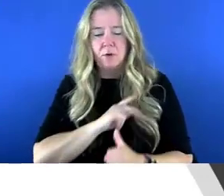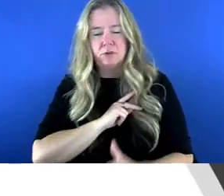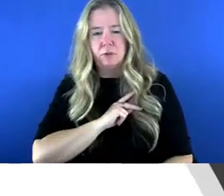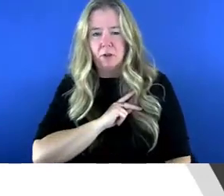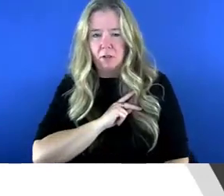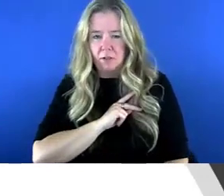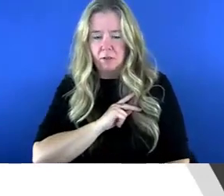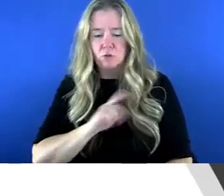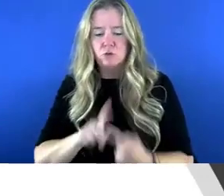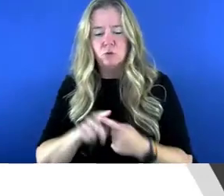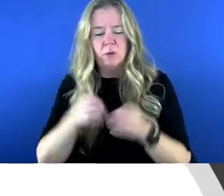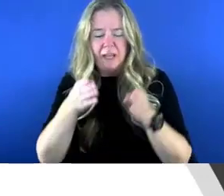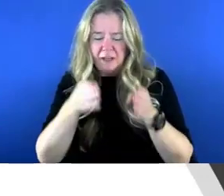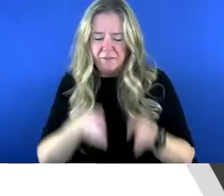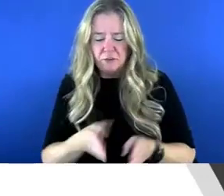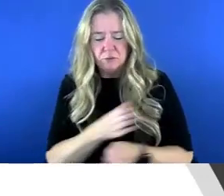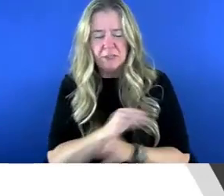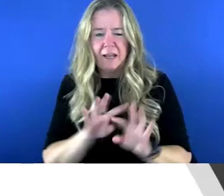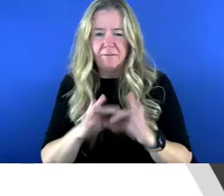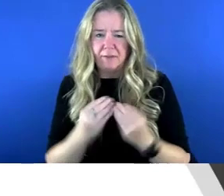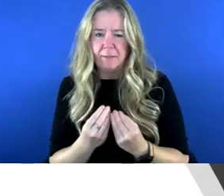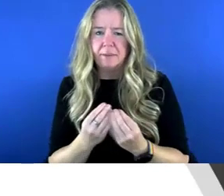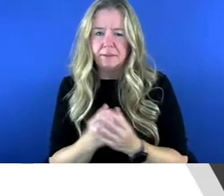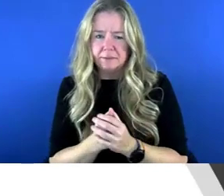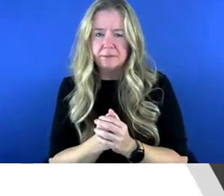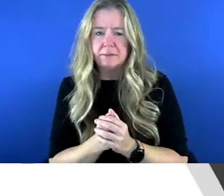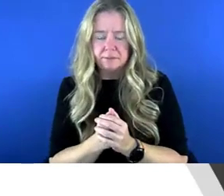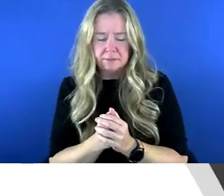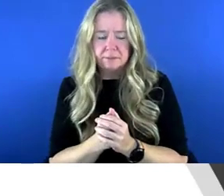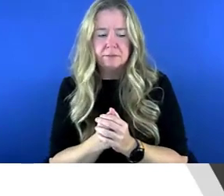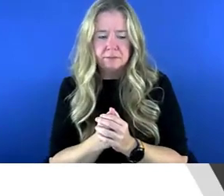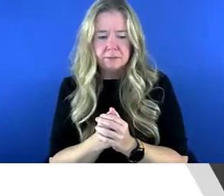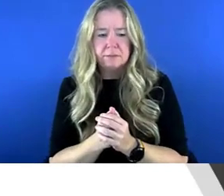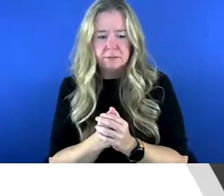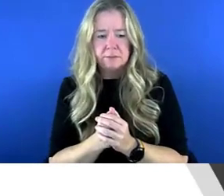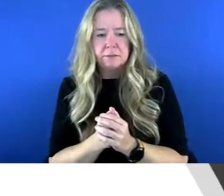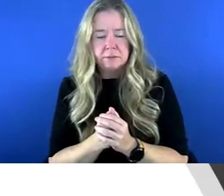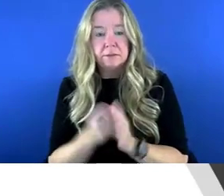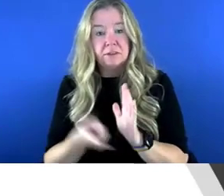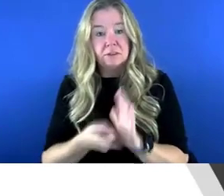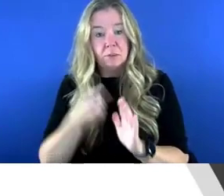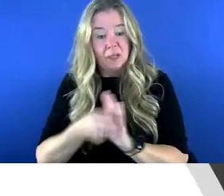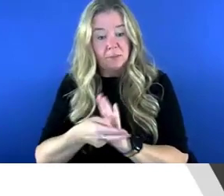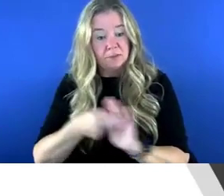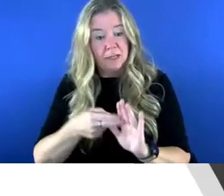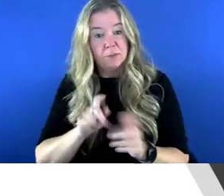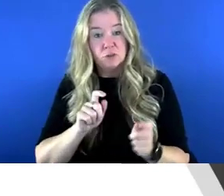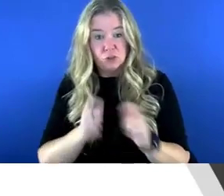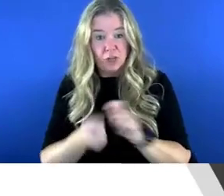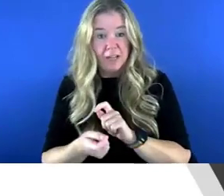to individuals and to families, and sometimes labels change.